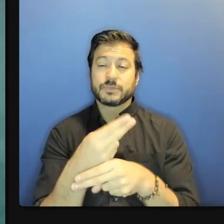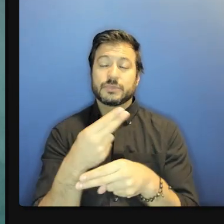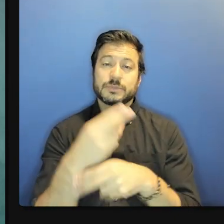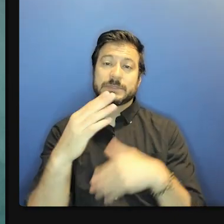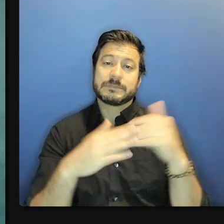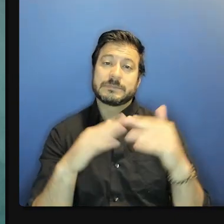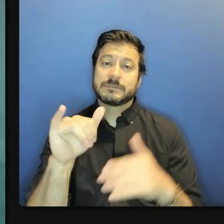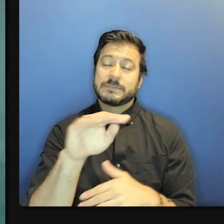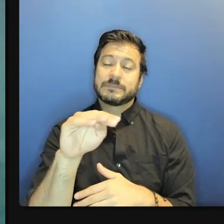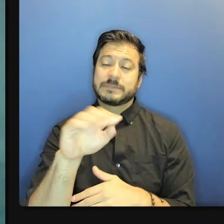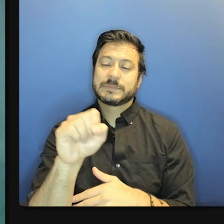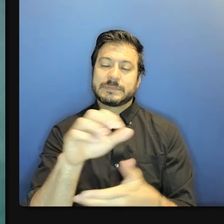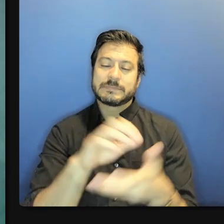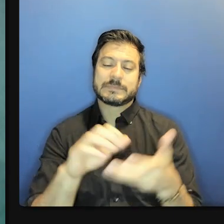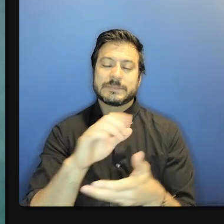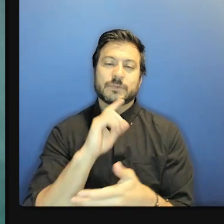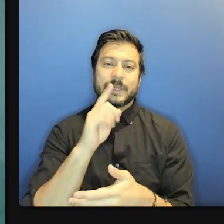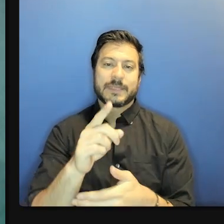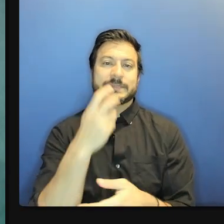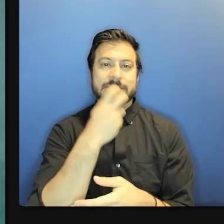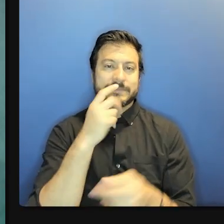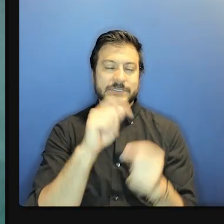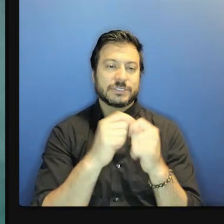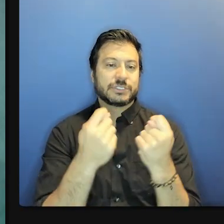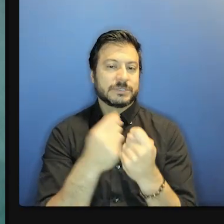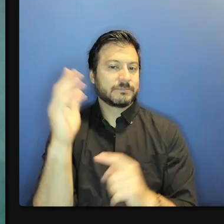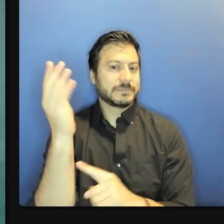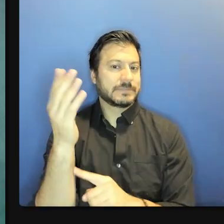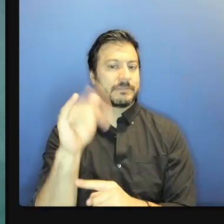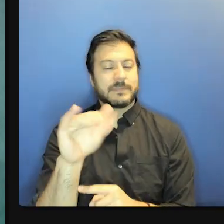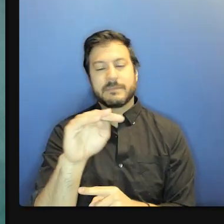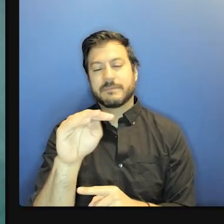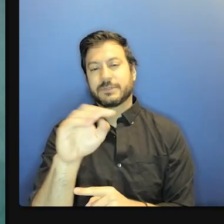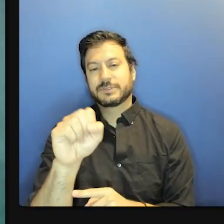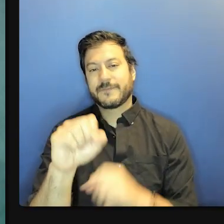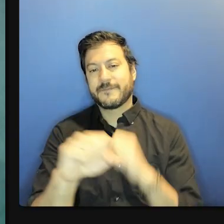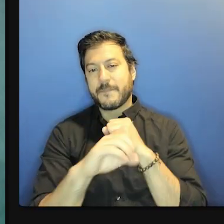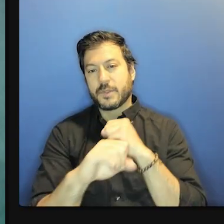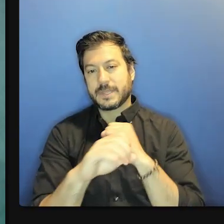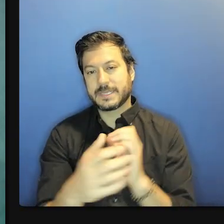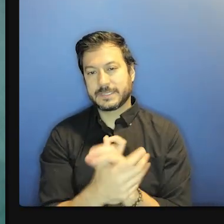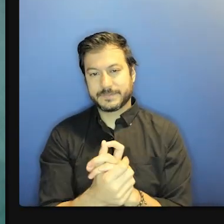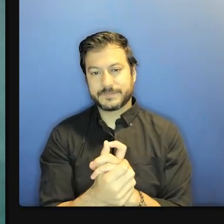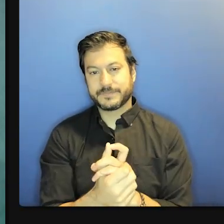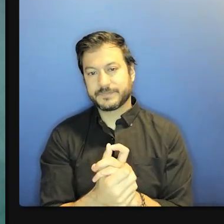Here is a use case built by the Microsoft mixed reality and speech team and presented by Microsoft Marketing.